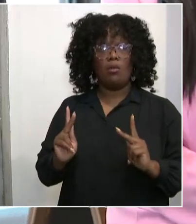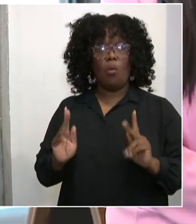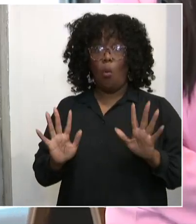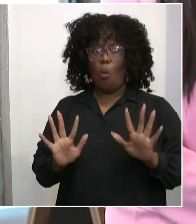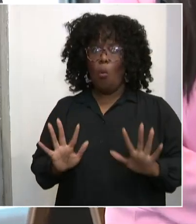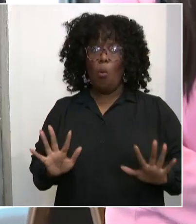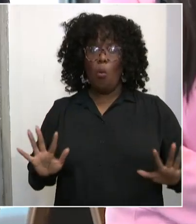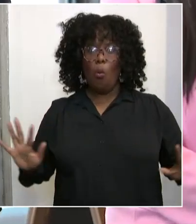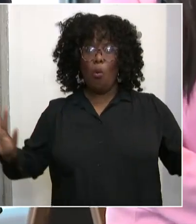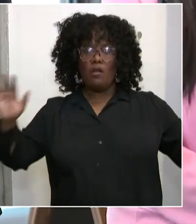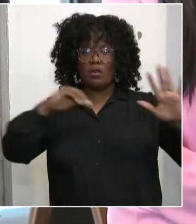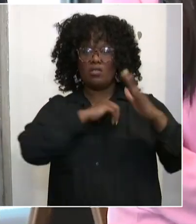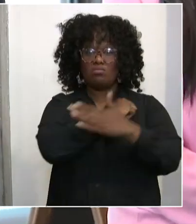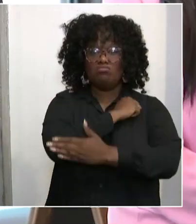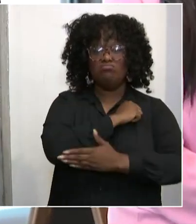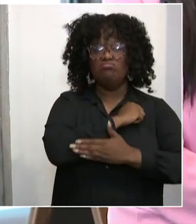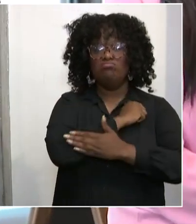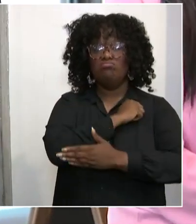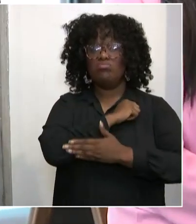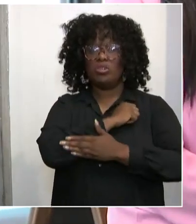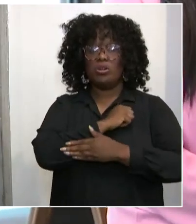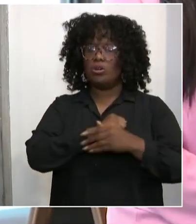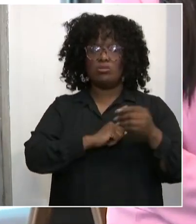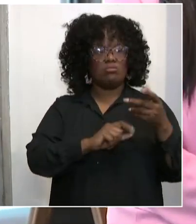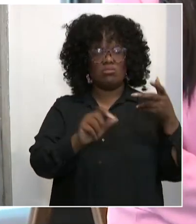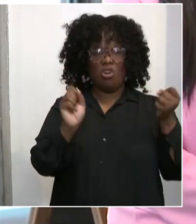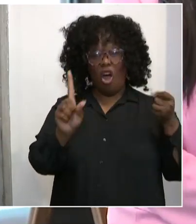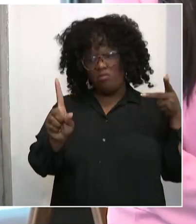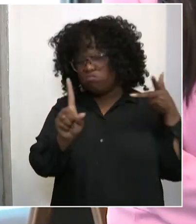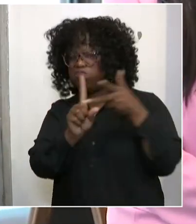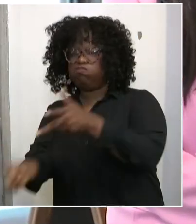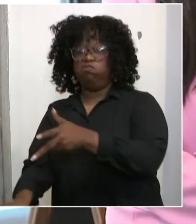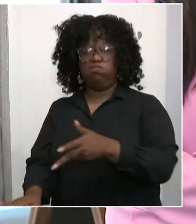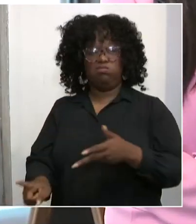How do you protect and how do people protect themselves